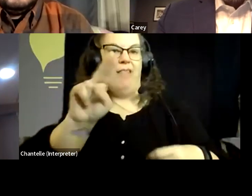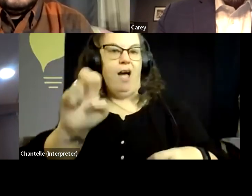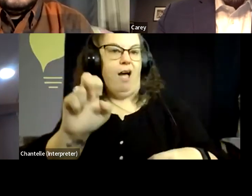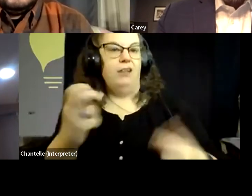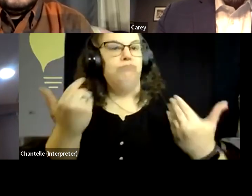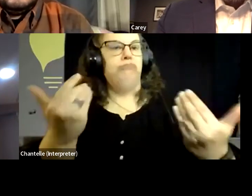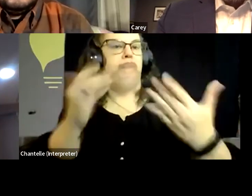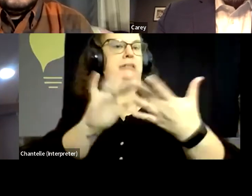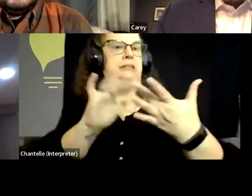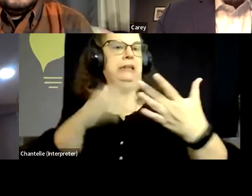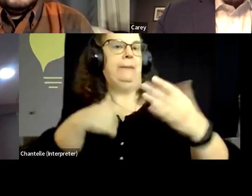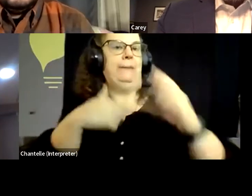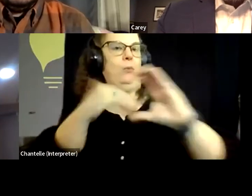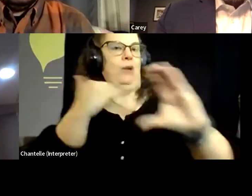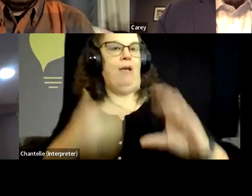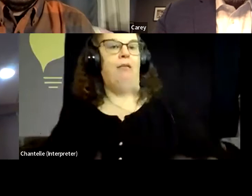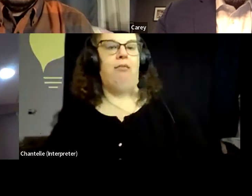via e-mail. >>